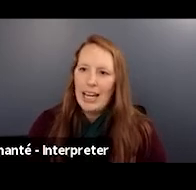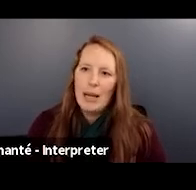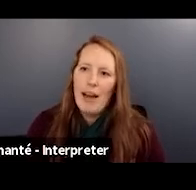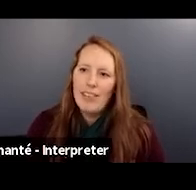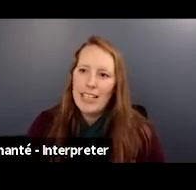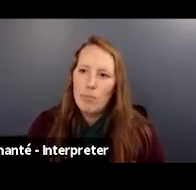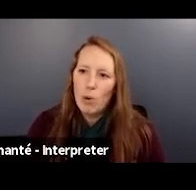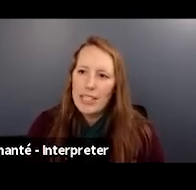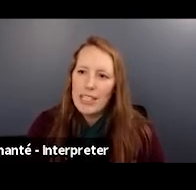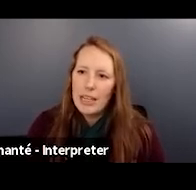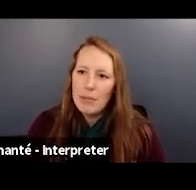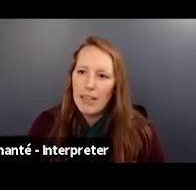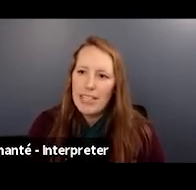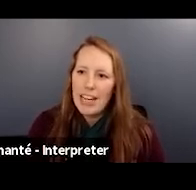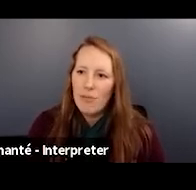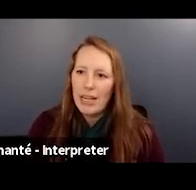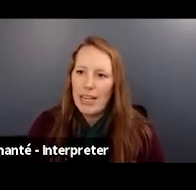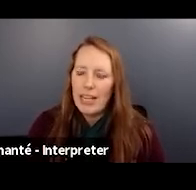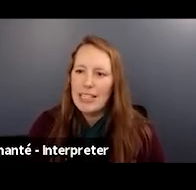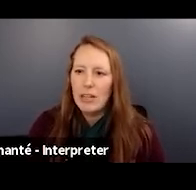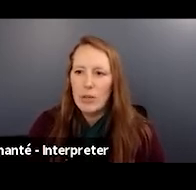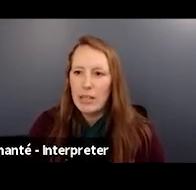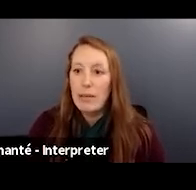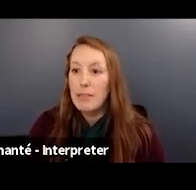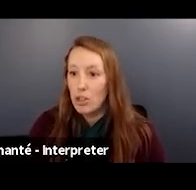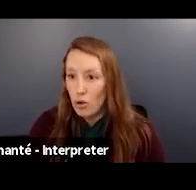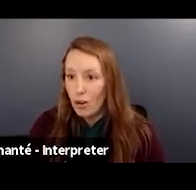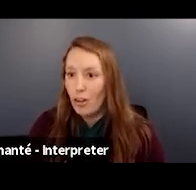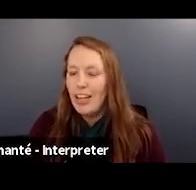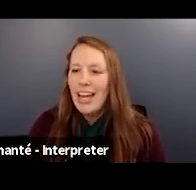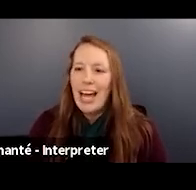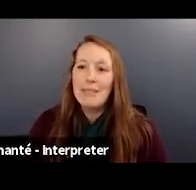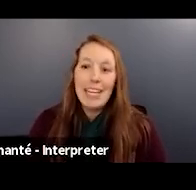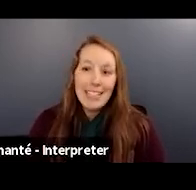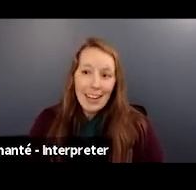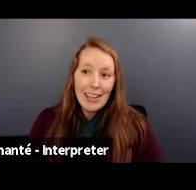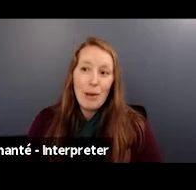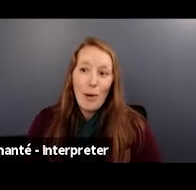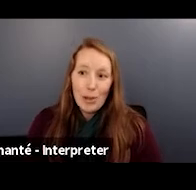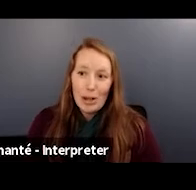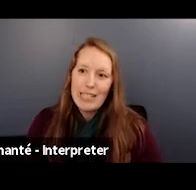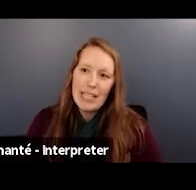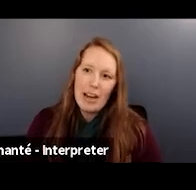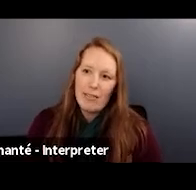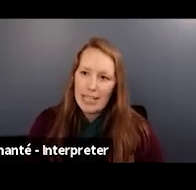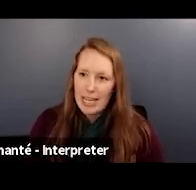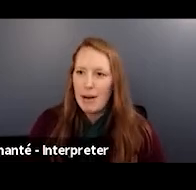having that support system to be able to take care of my kids was sometimes a struggle. As my kids get a little bit older, my son's now 19,